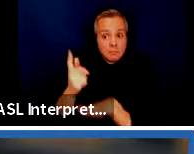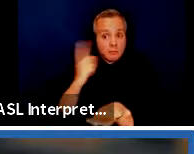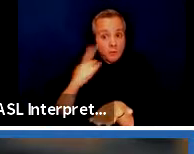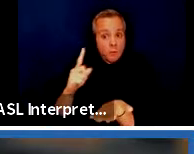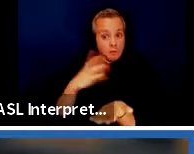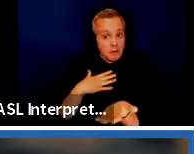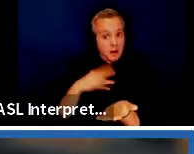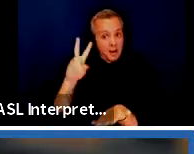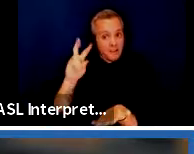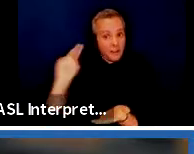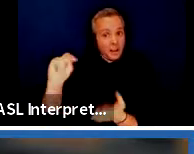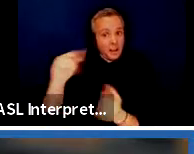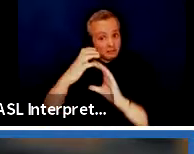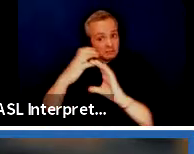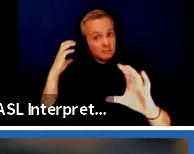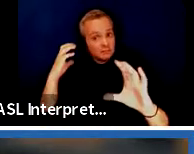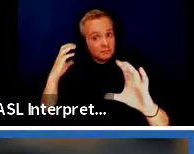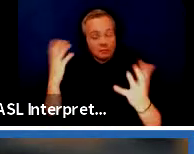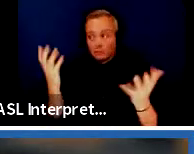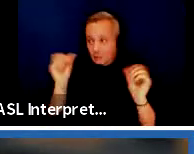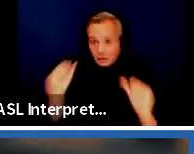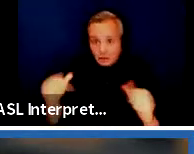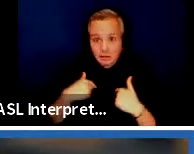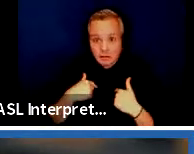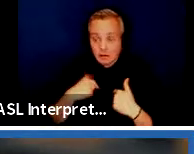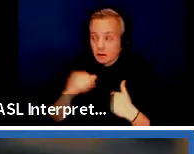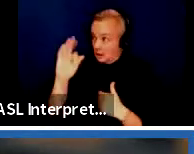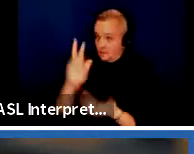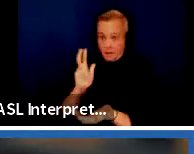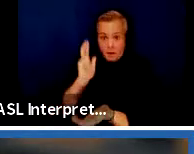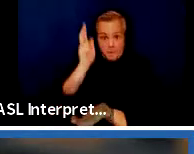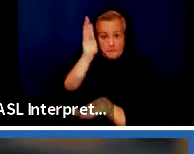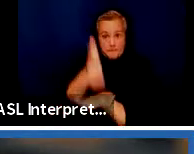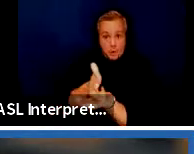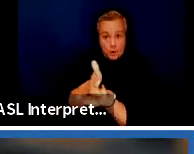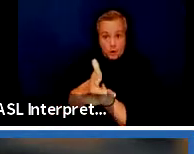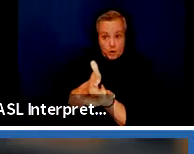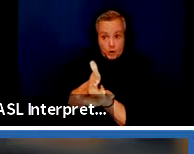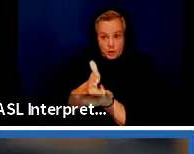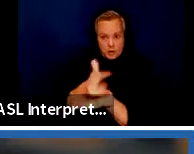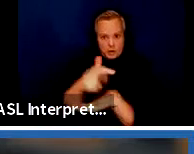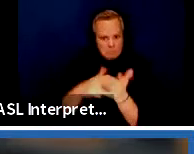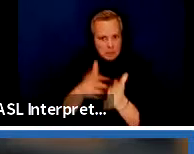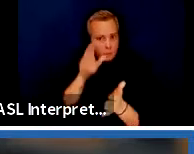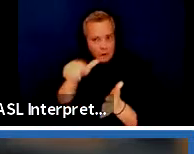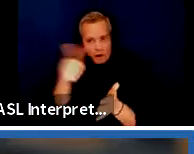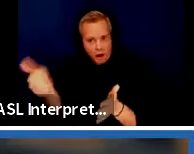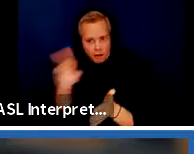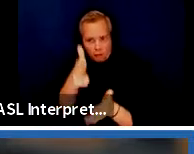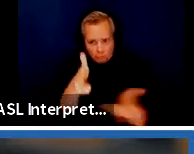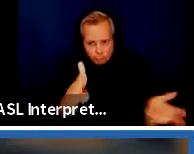LIFT? IF I PARK THERE, WOULD SOMEONE PARK TOO CLOSE TO ME, AND THEN I CAN'T GET IN AGAIN?